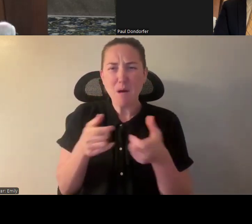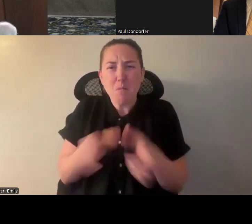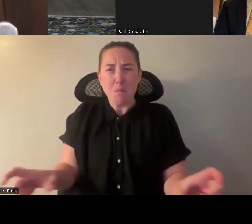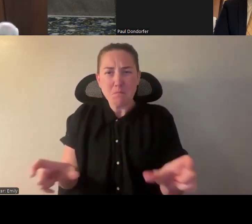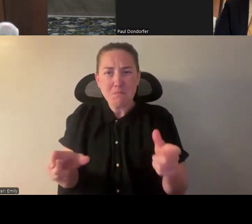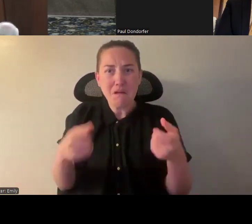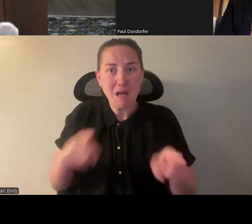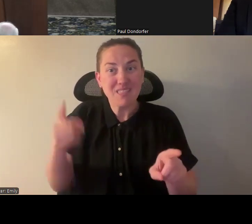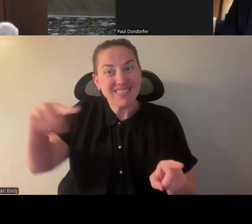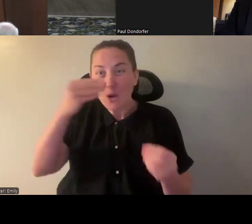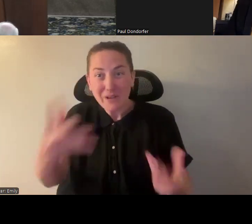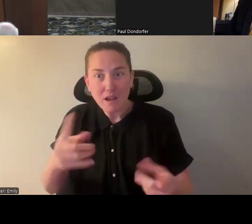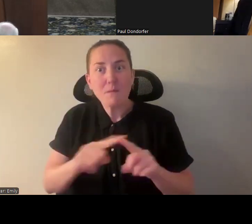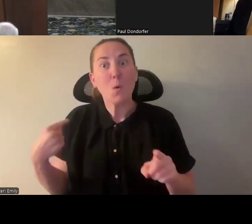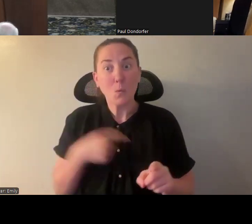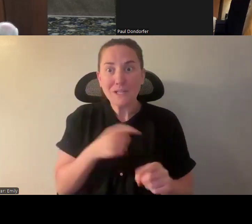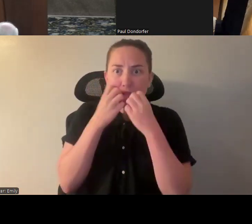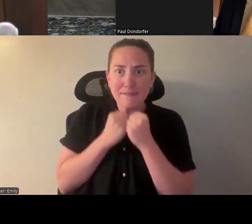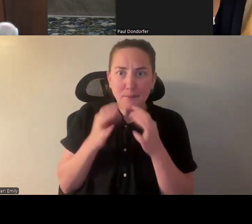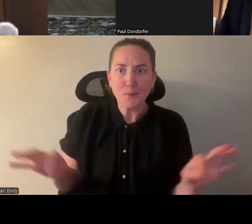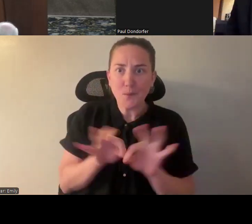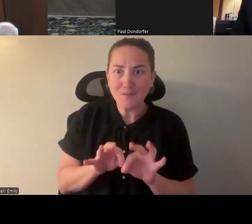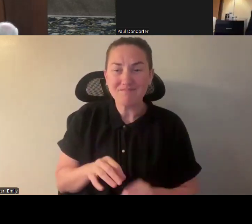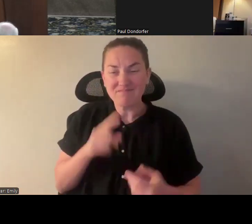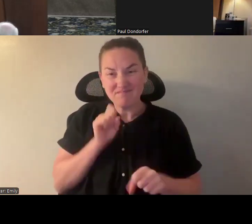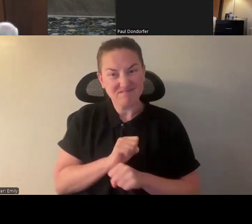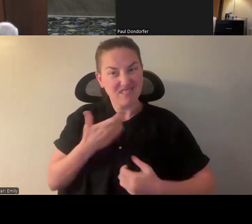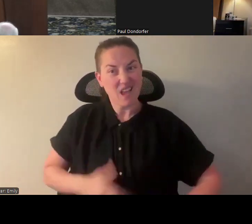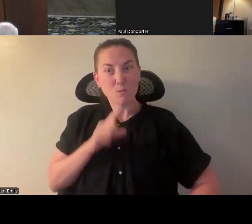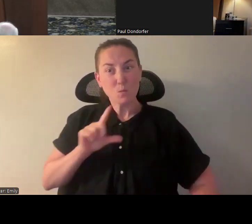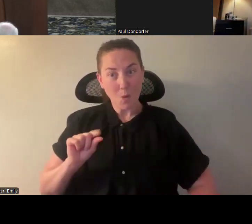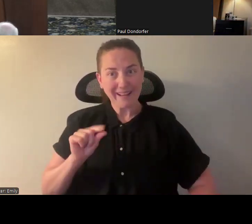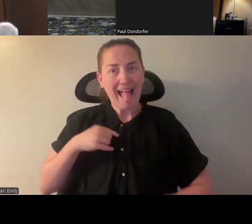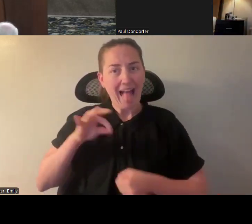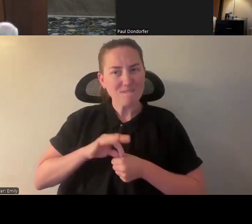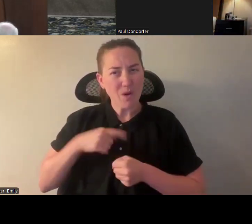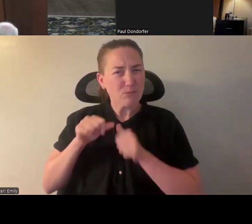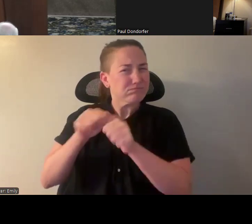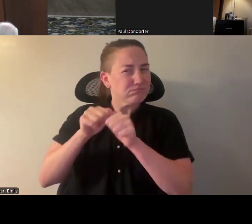we should care I'm only 20 years old but I vote and I'll keep voting I'll keep speaking